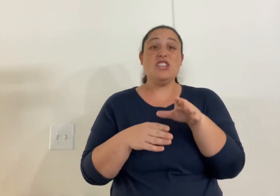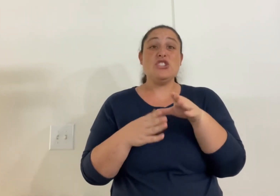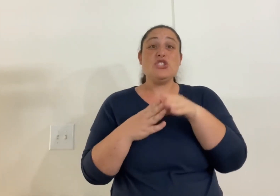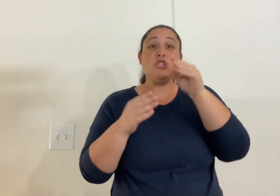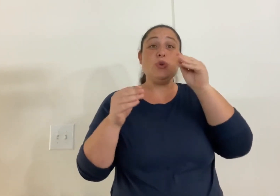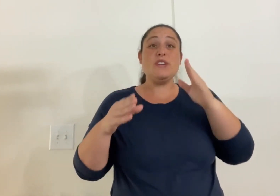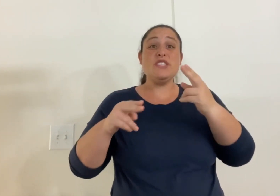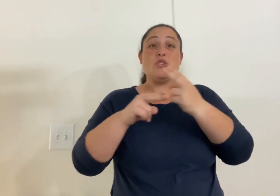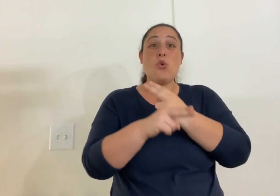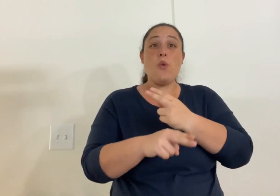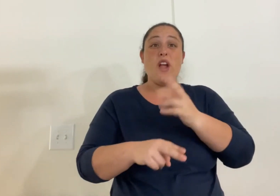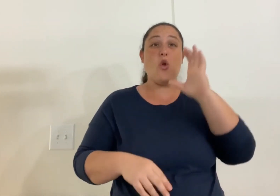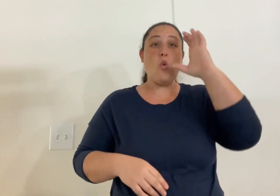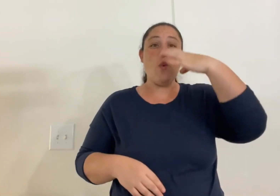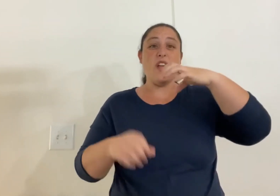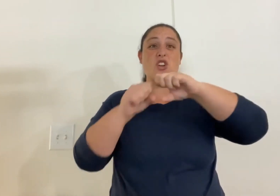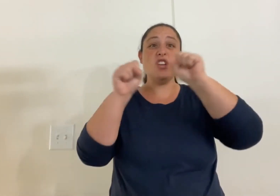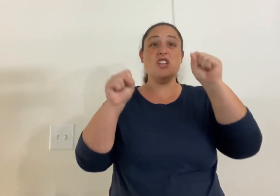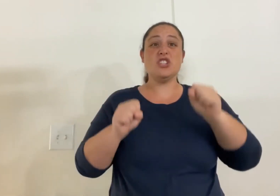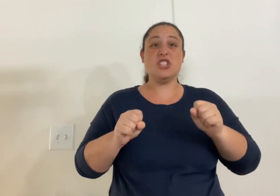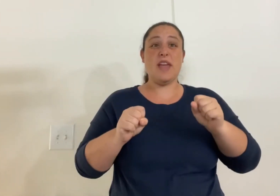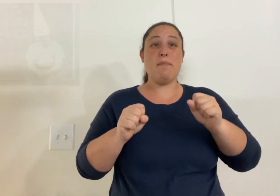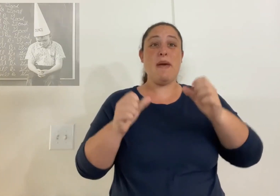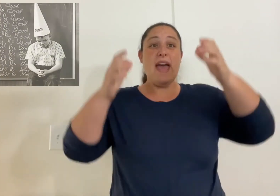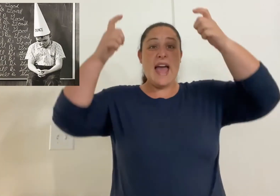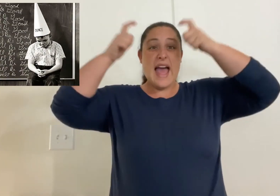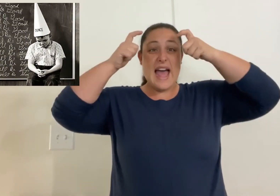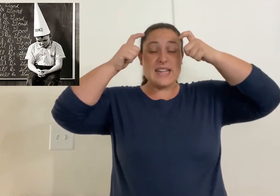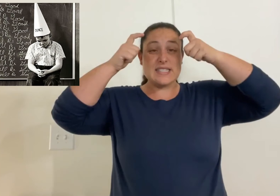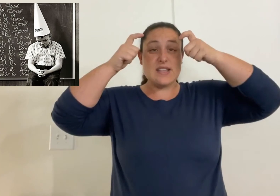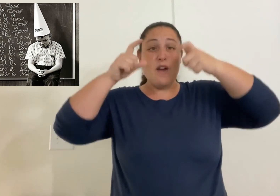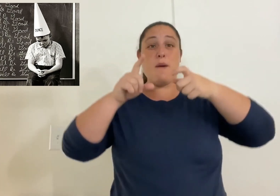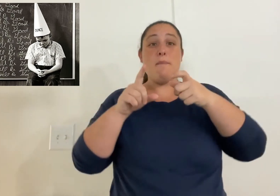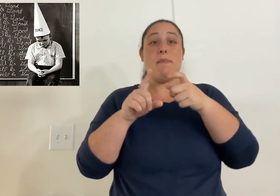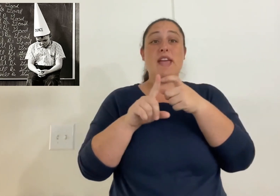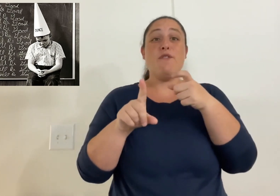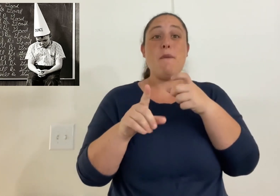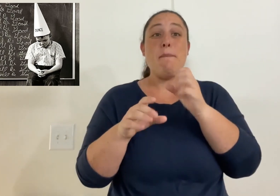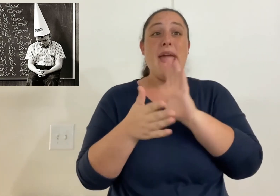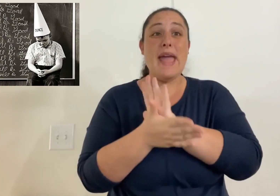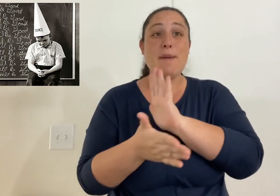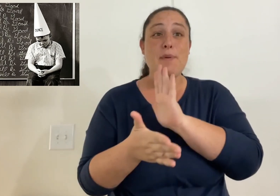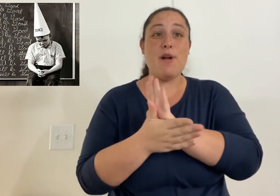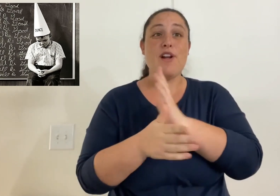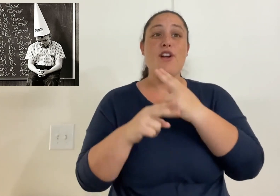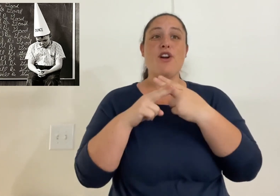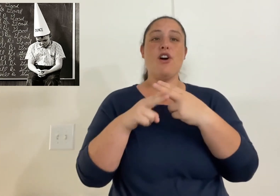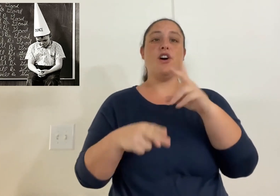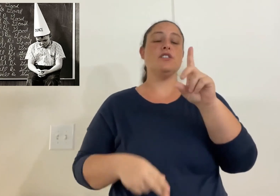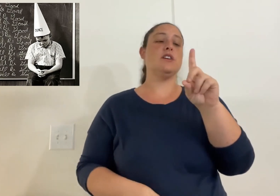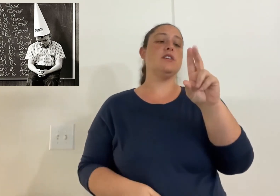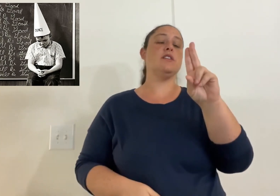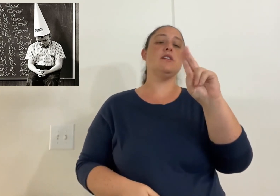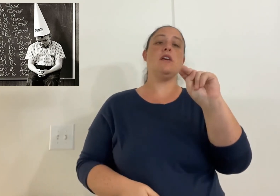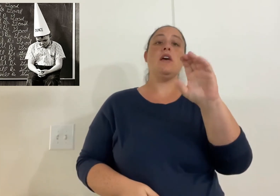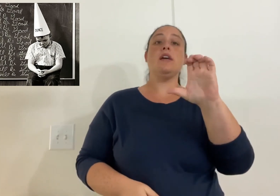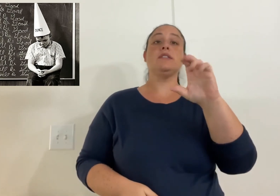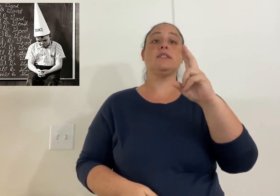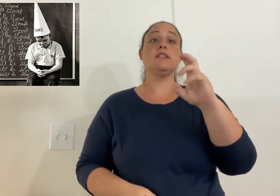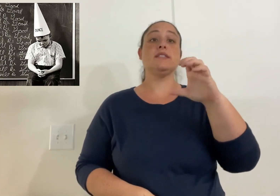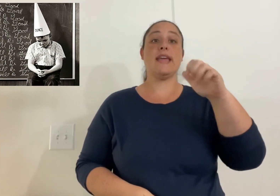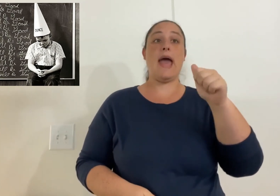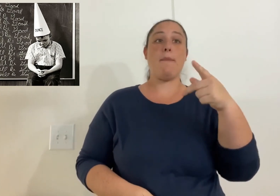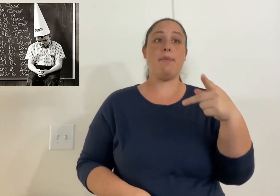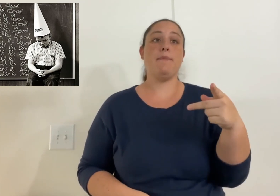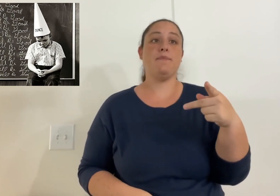They made students wear a weird shape hat made from paper called the “Dunce Cap”.